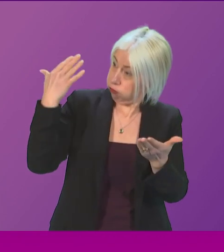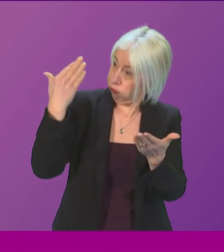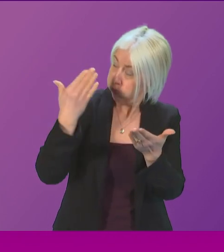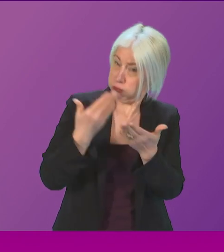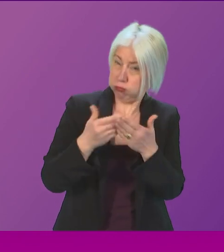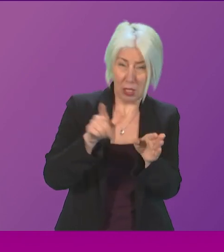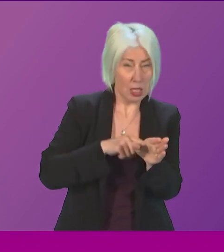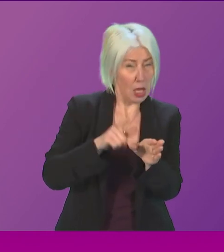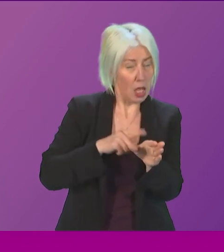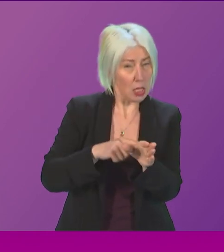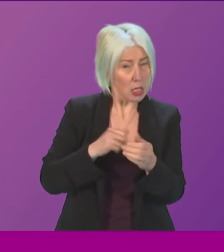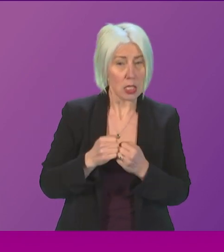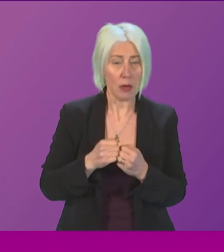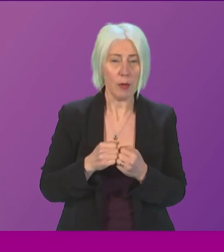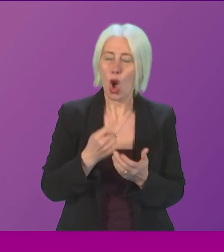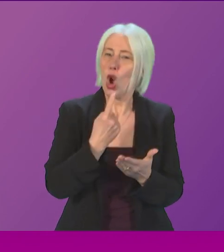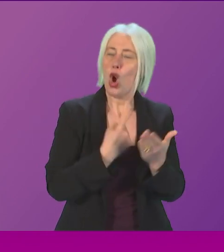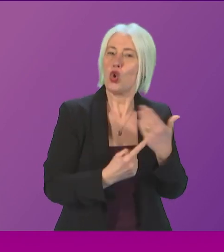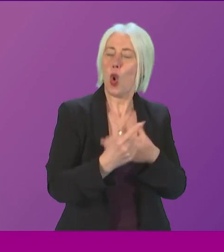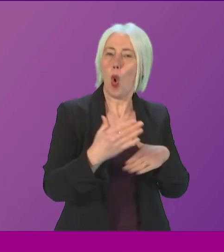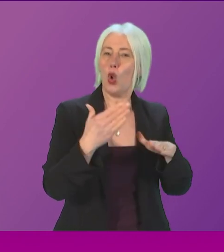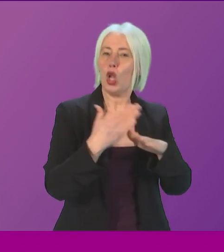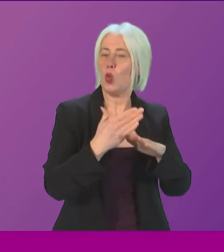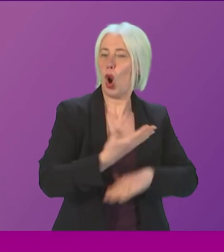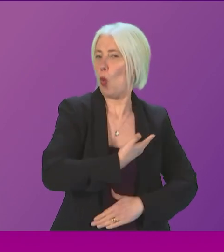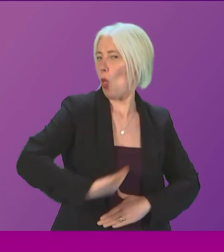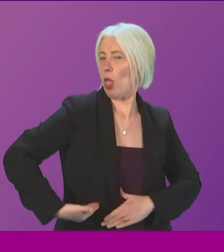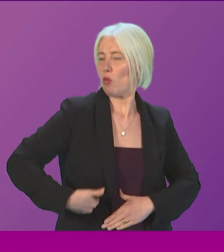and goes well beyond the work that he has done with the Prince’s Trust.